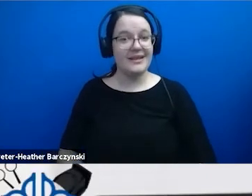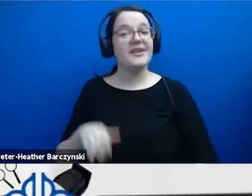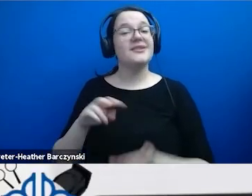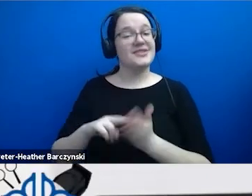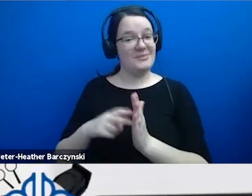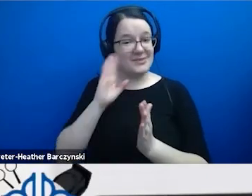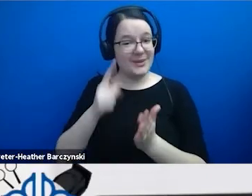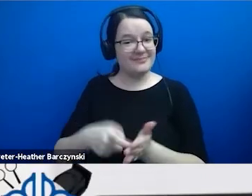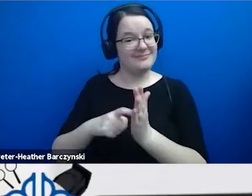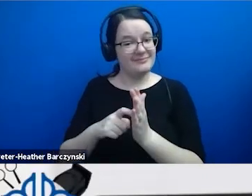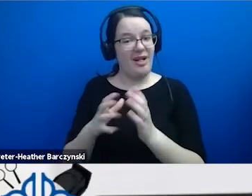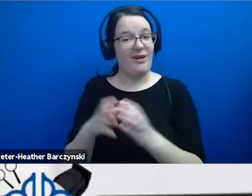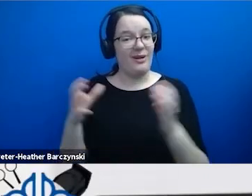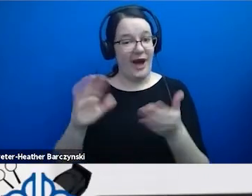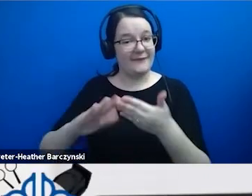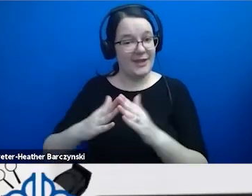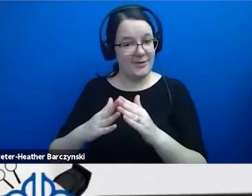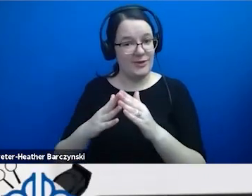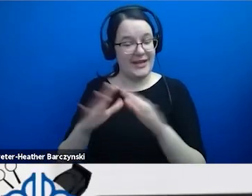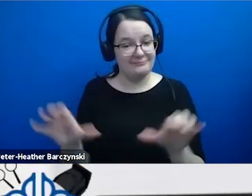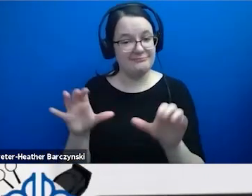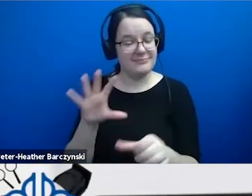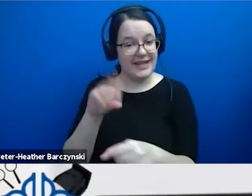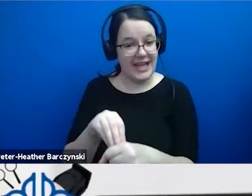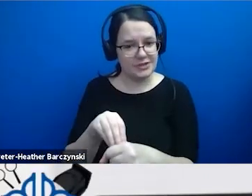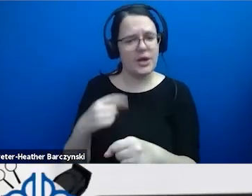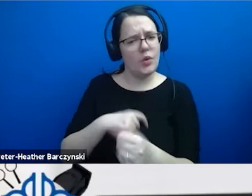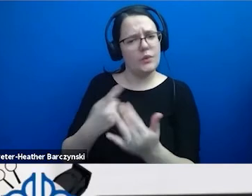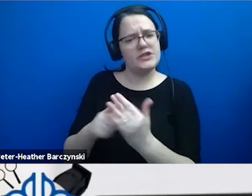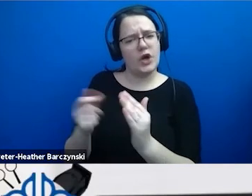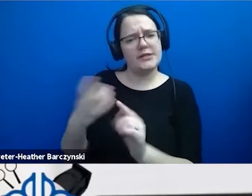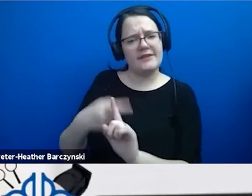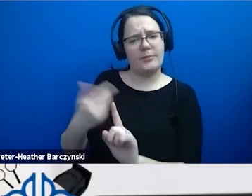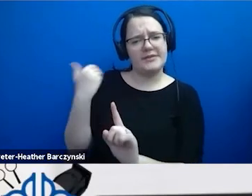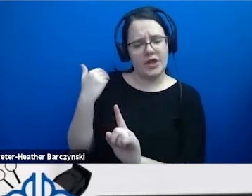started several months ago some of it has been led by the center for community health and prevention